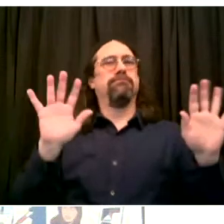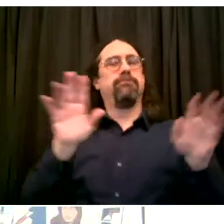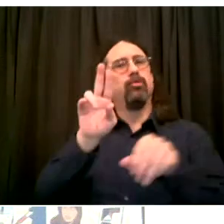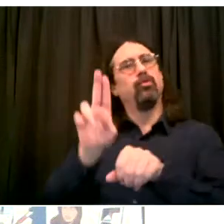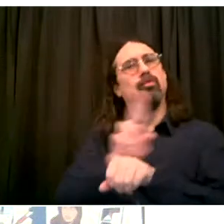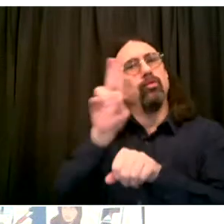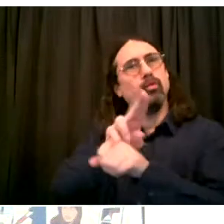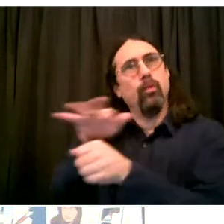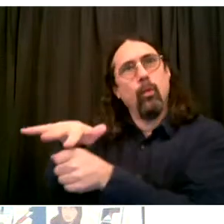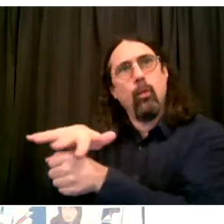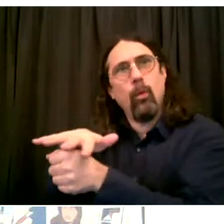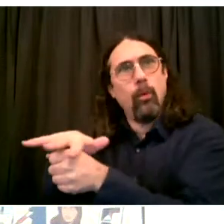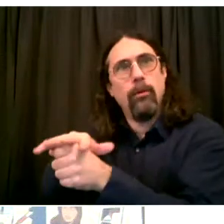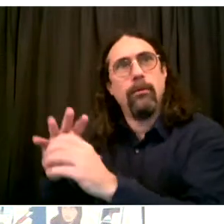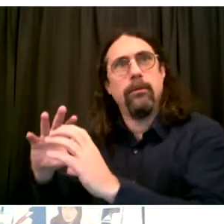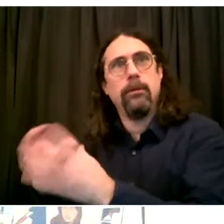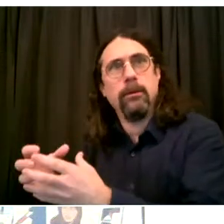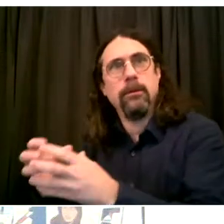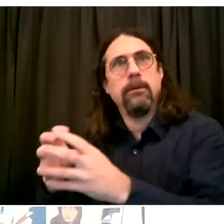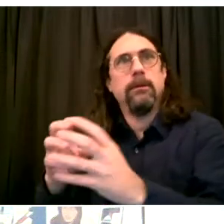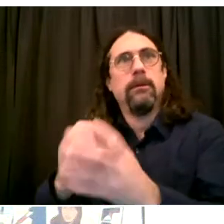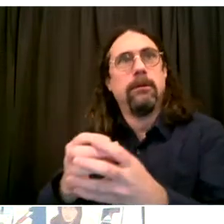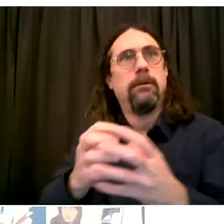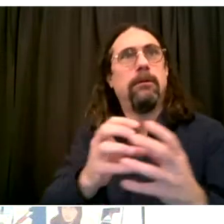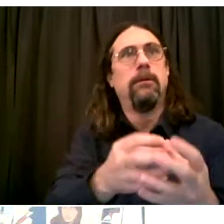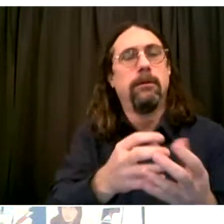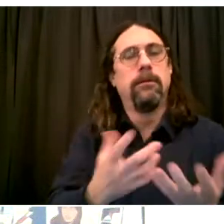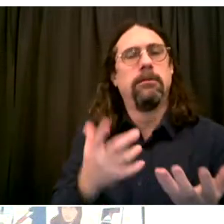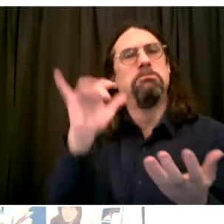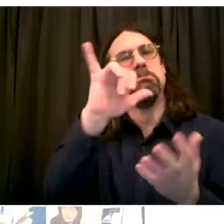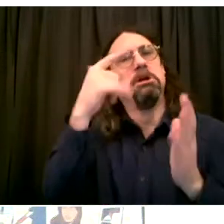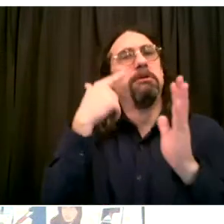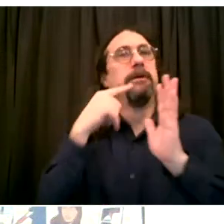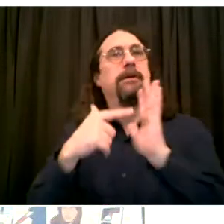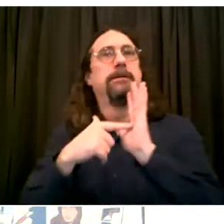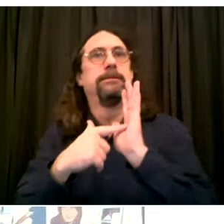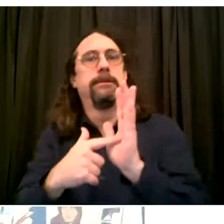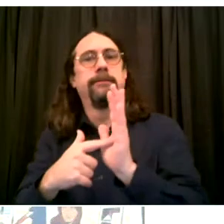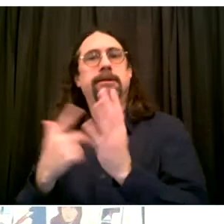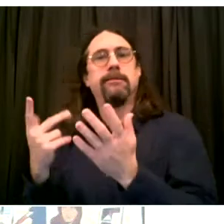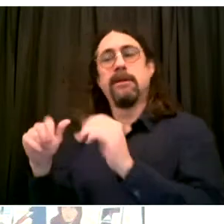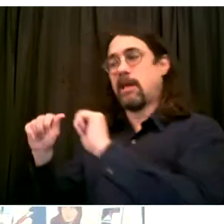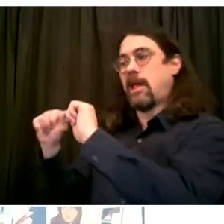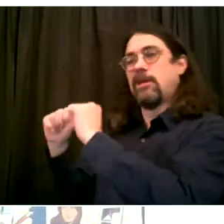ORGANIZATIONS, FAITH DLEAERS AS YOU HAVE HEARARD FROM TODAY. AND WITH THE ASSOCIATIONS